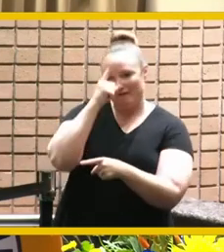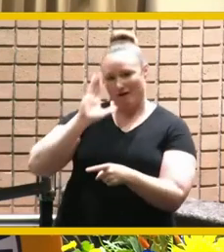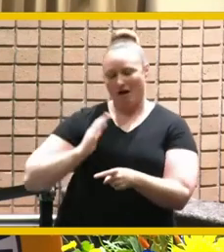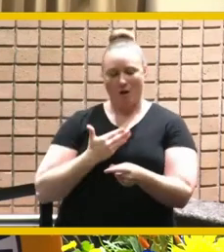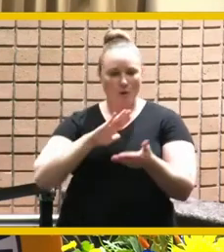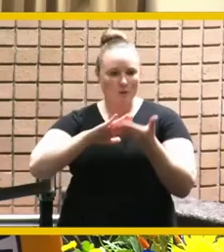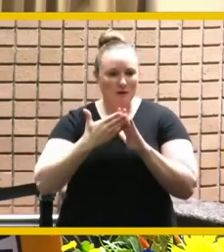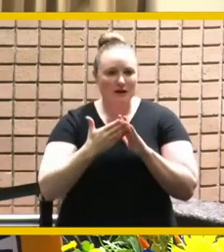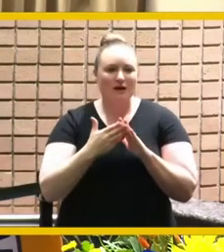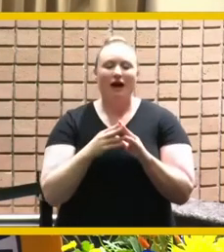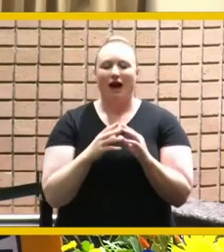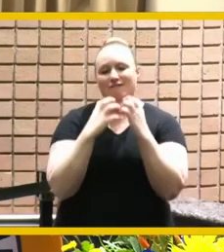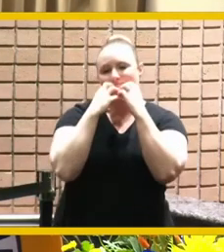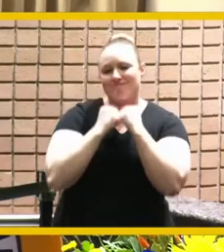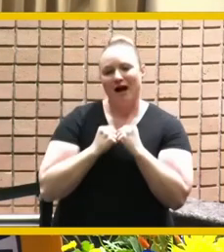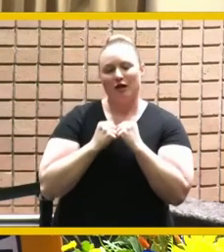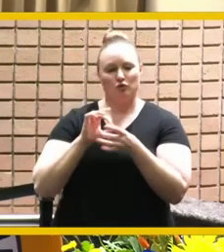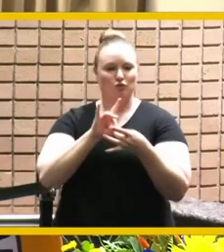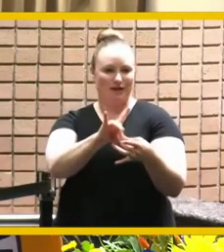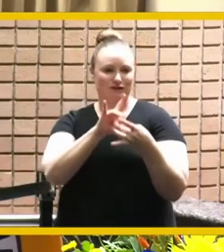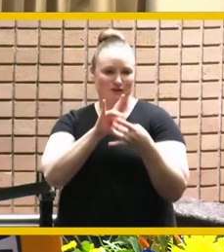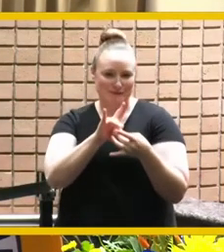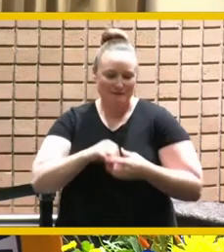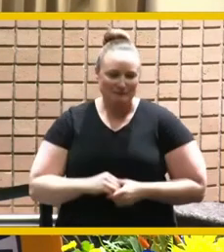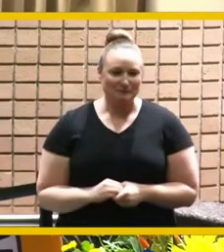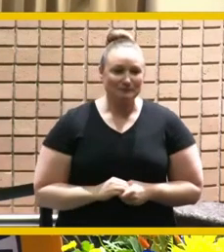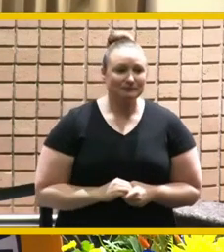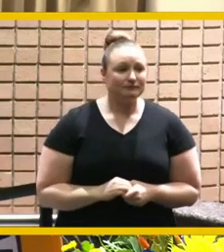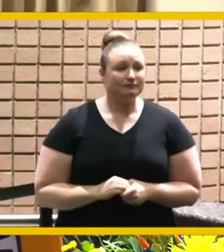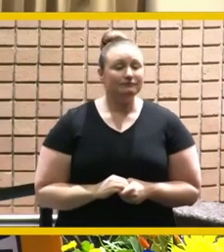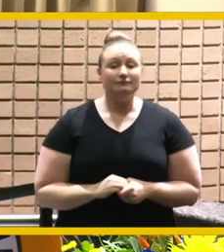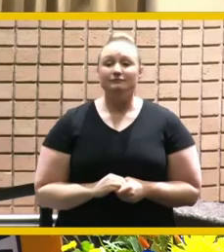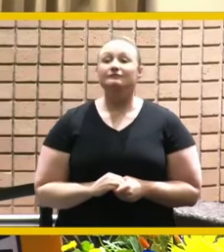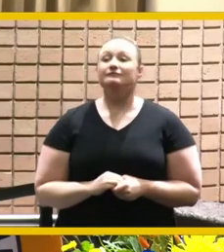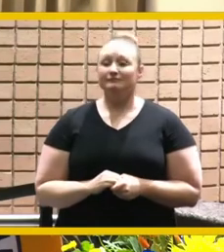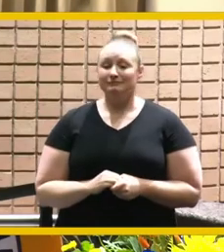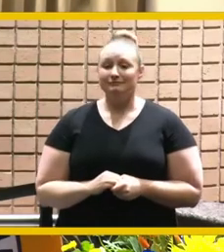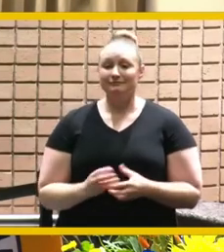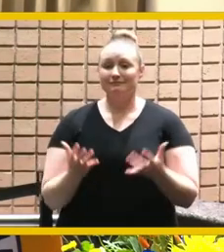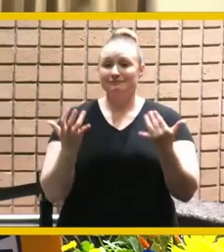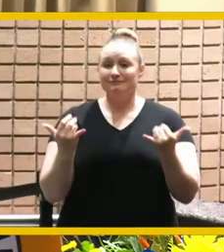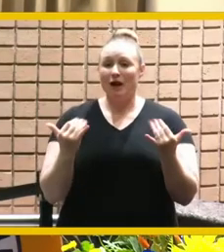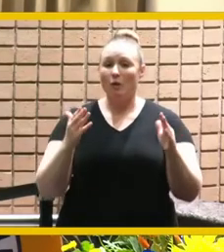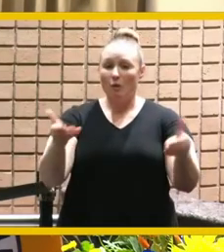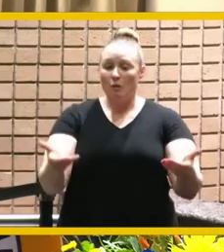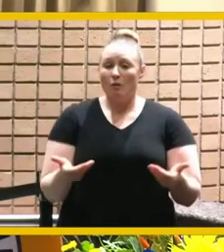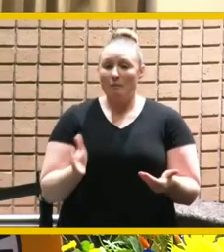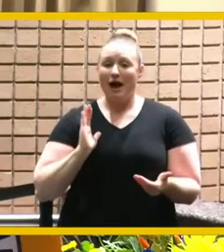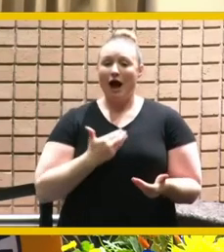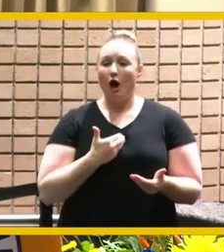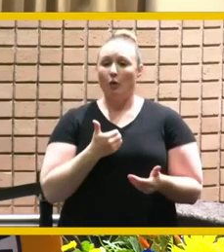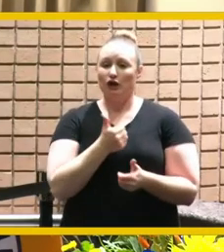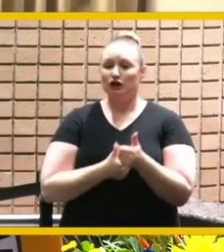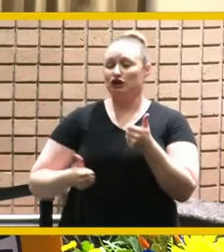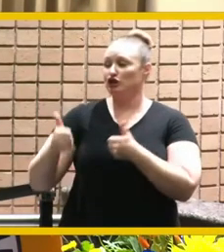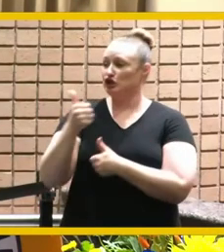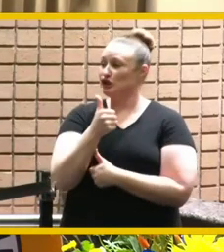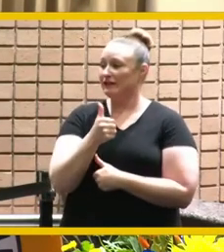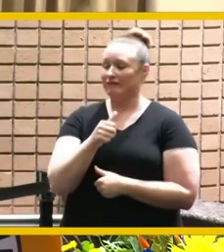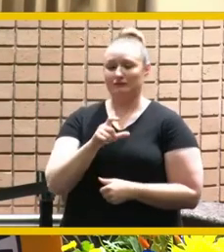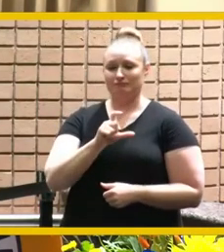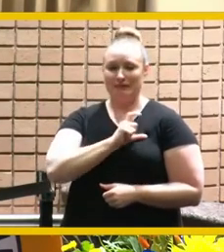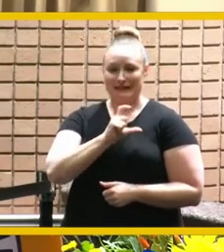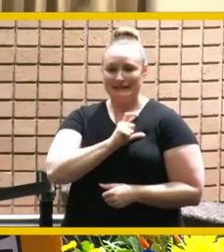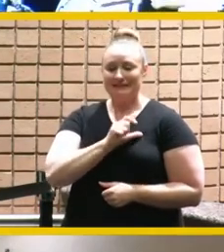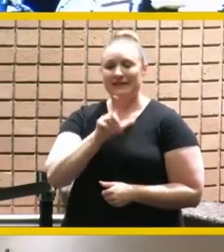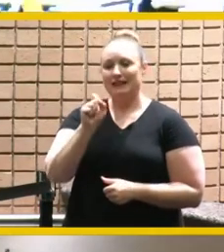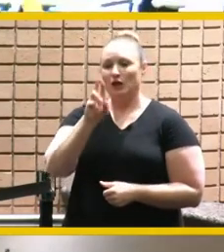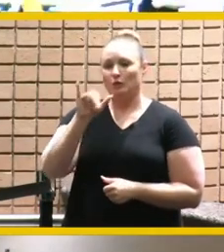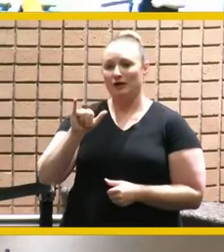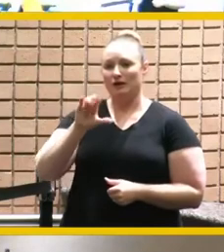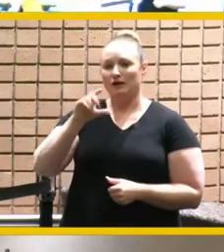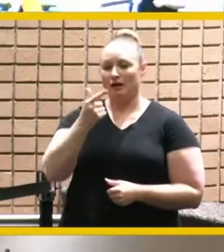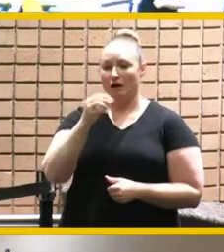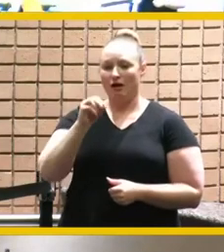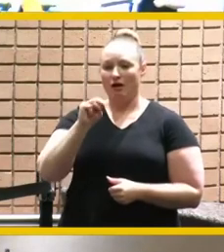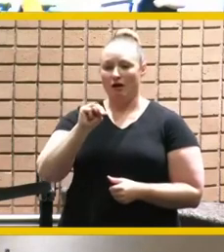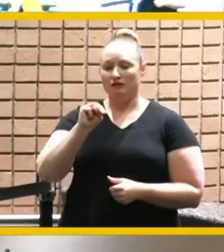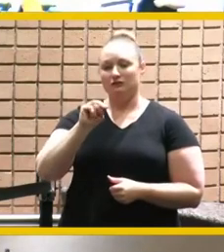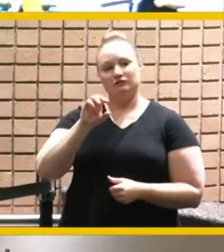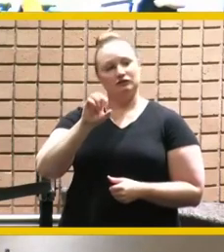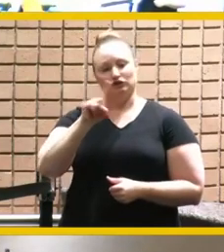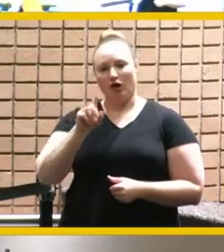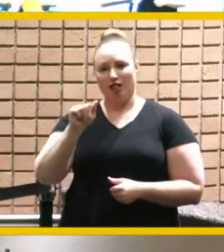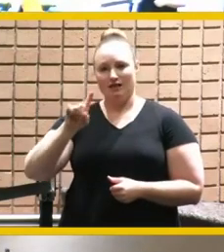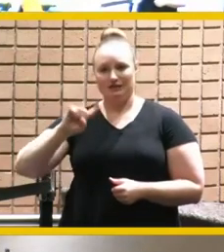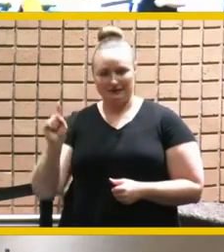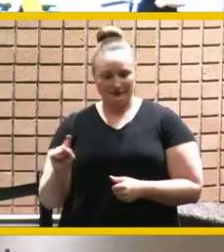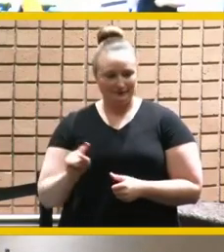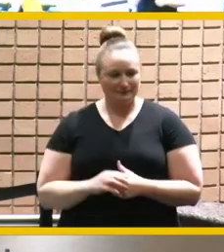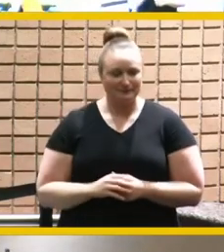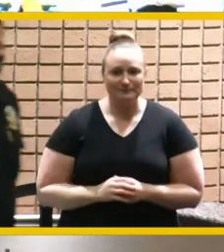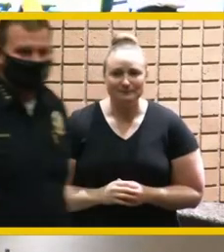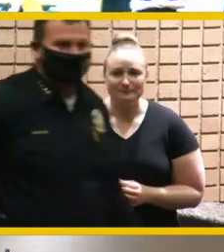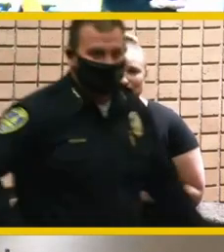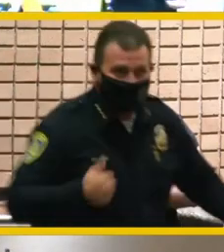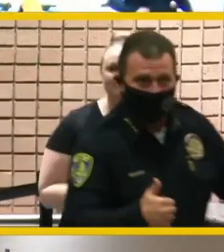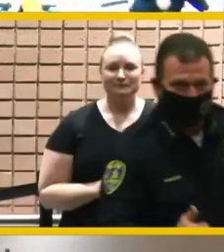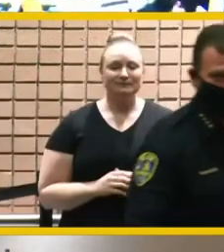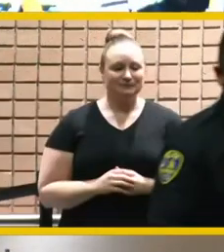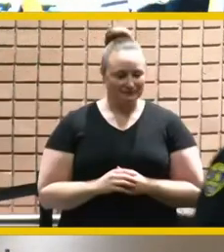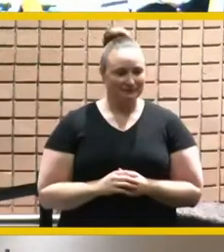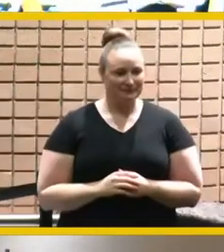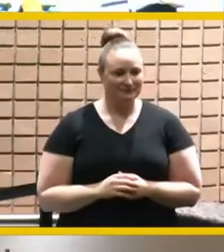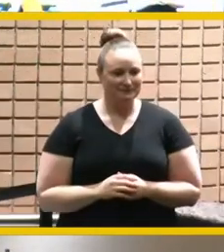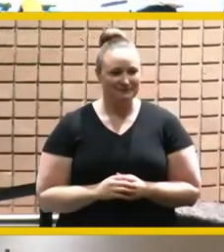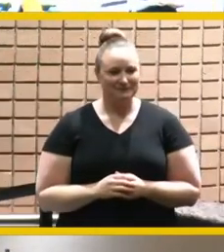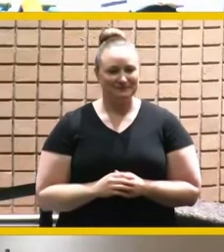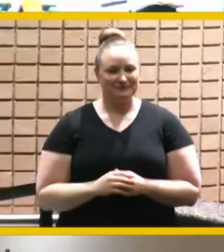relationships that are created please join me now in welcoming our chief of police larry gonzalez